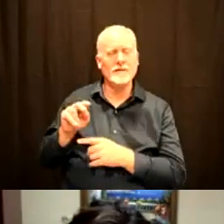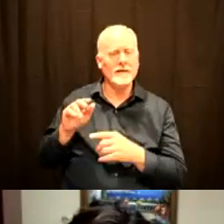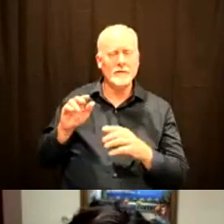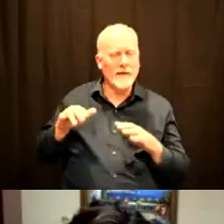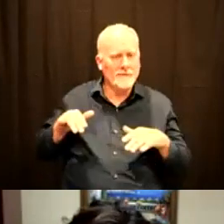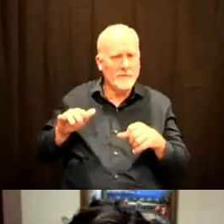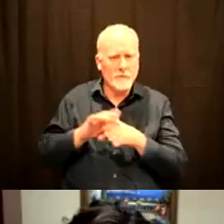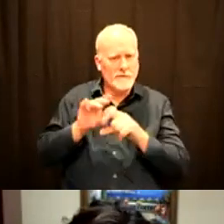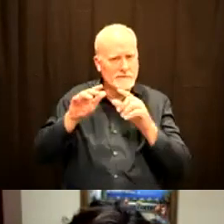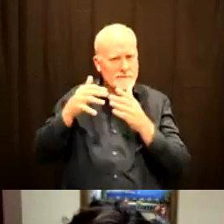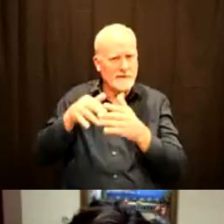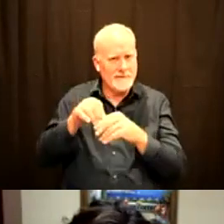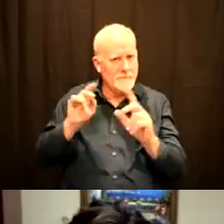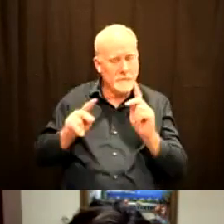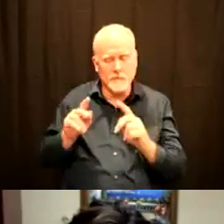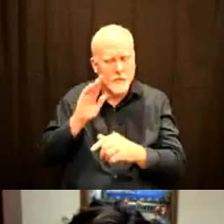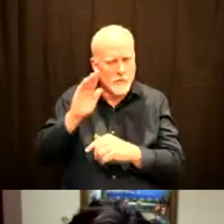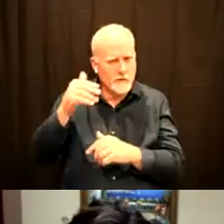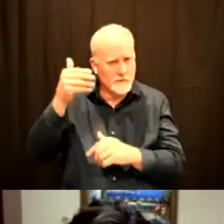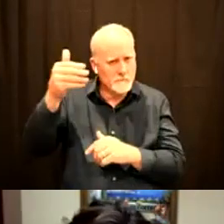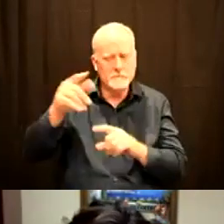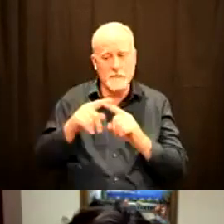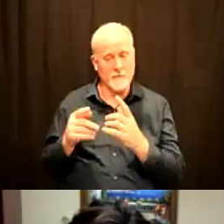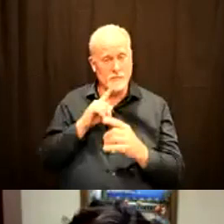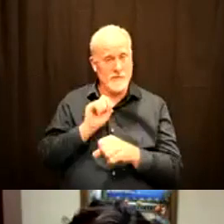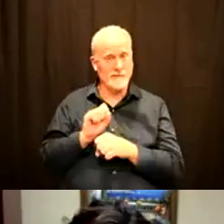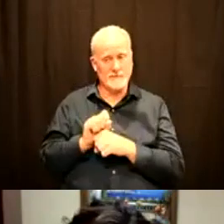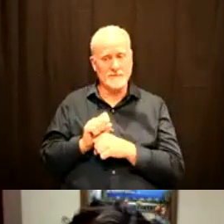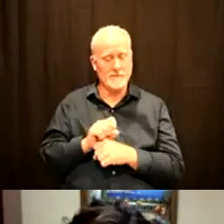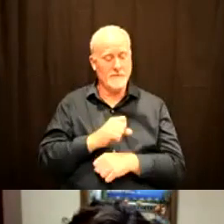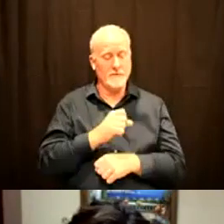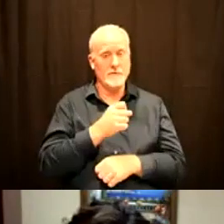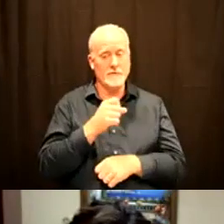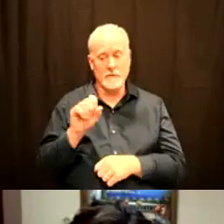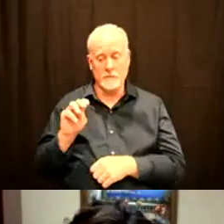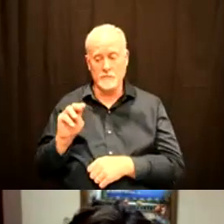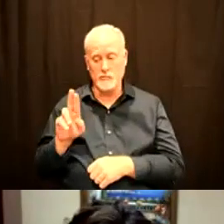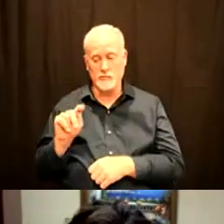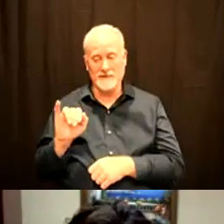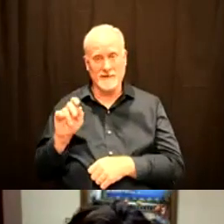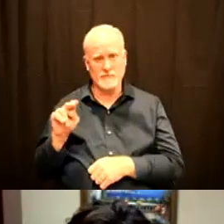and hopefully that will come but the reality is um the mutation does appear to be more infective